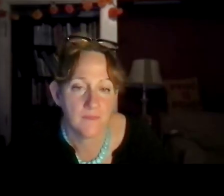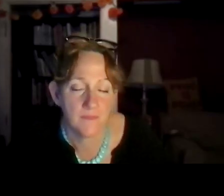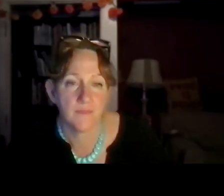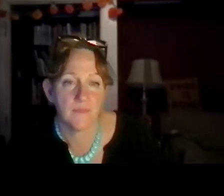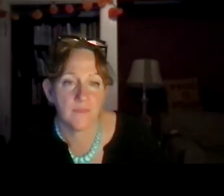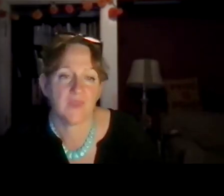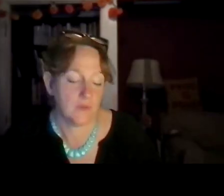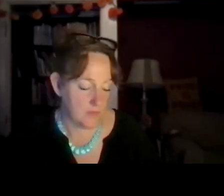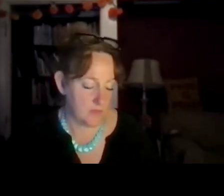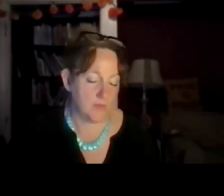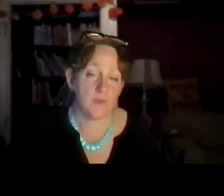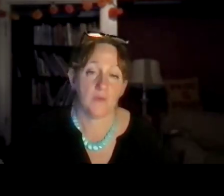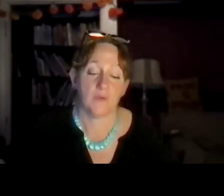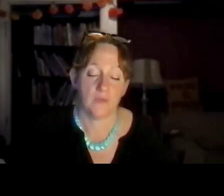iPhone: you know I I gotta.